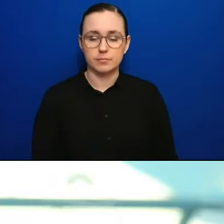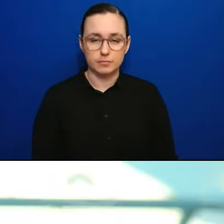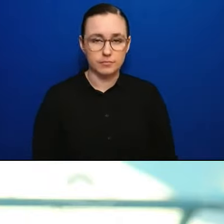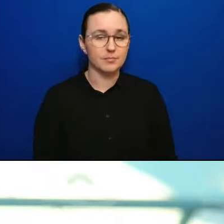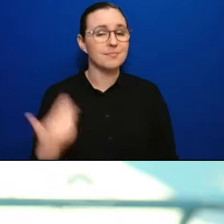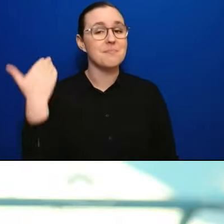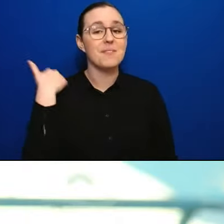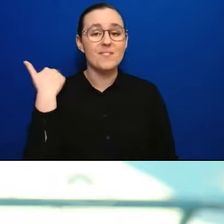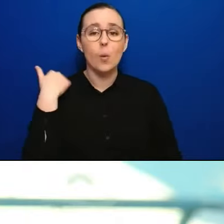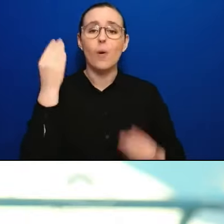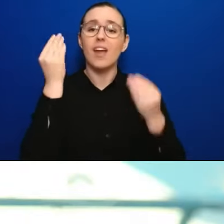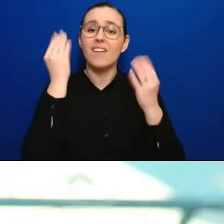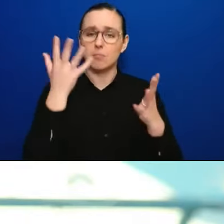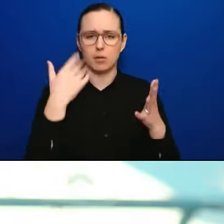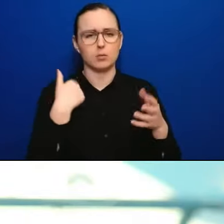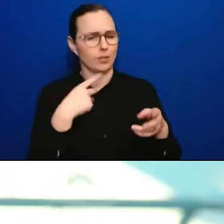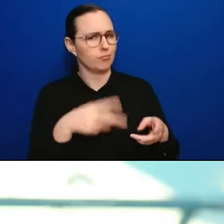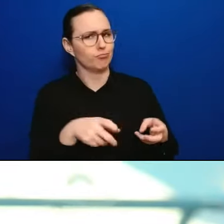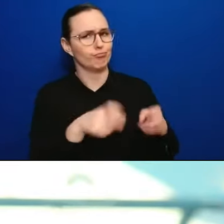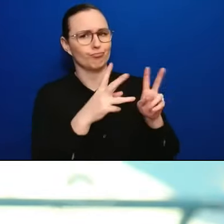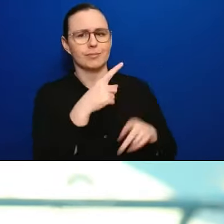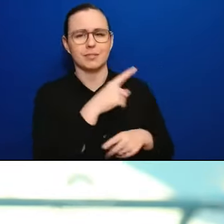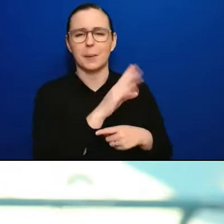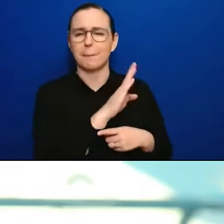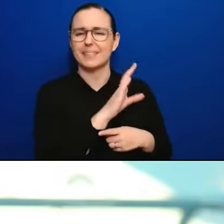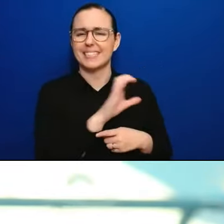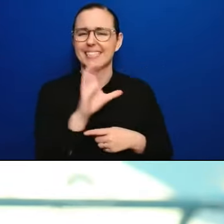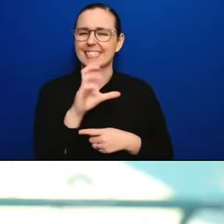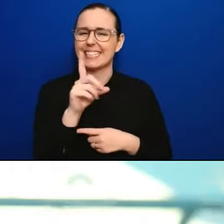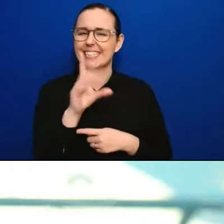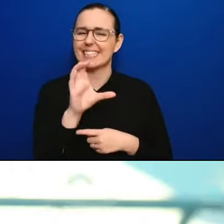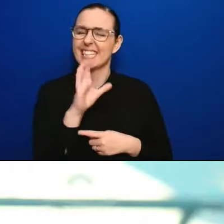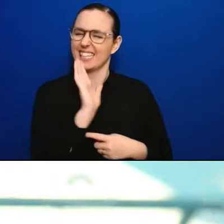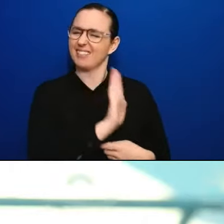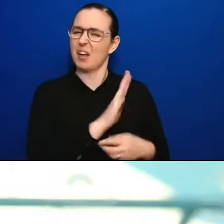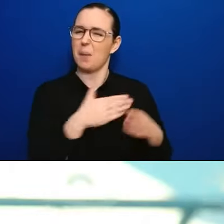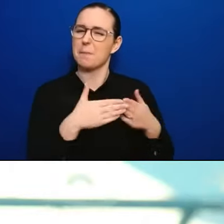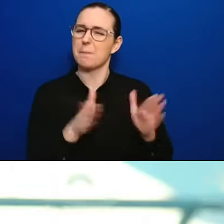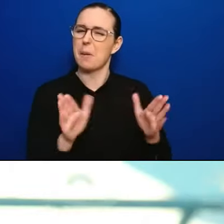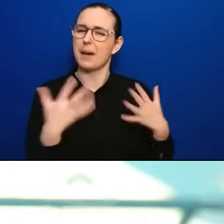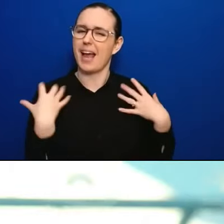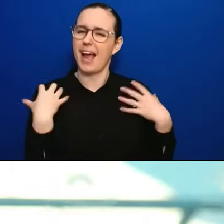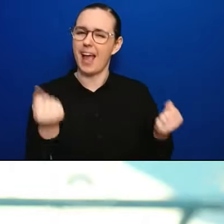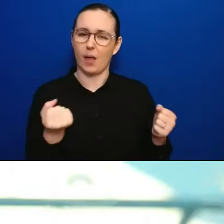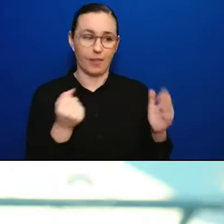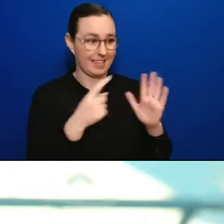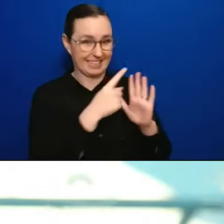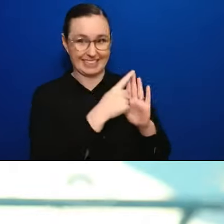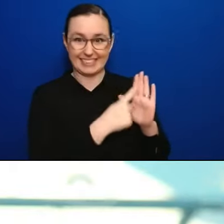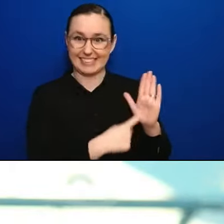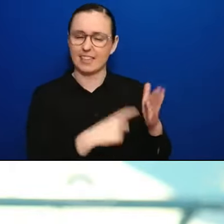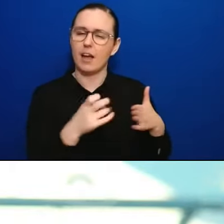you know, we had guidance that it was posted up on our -- on